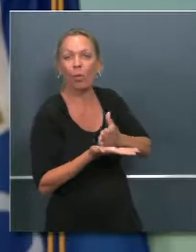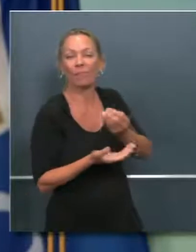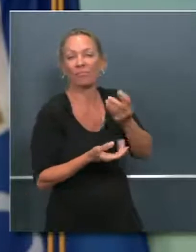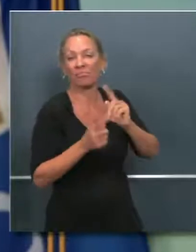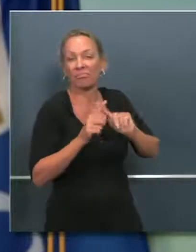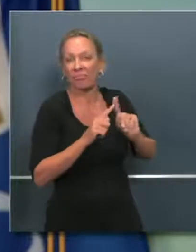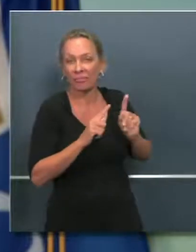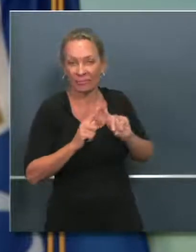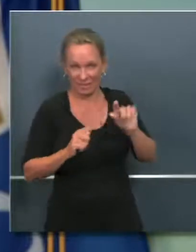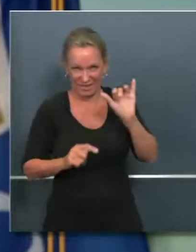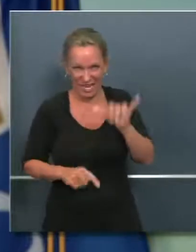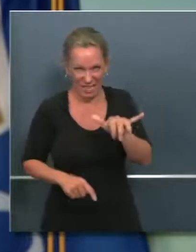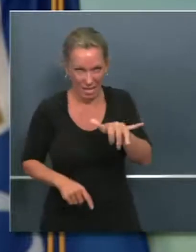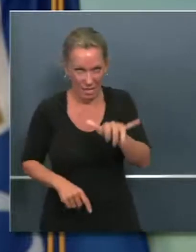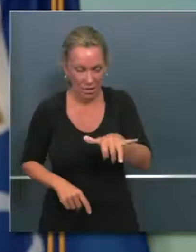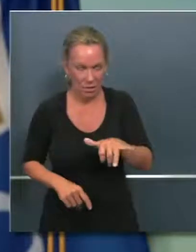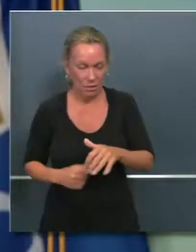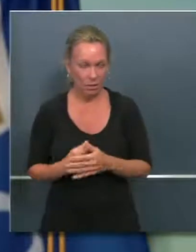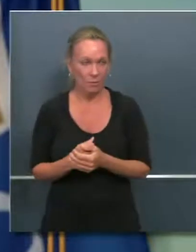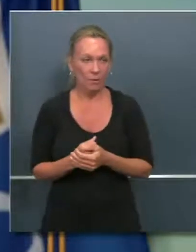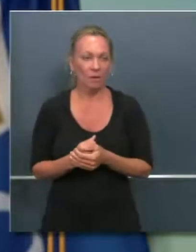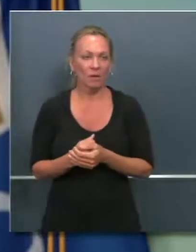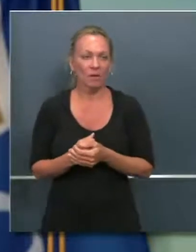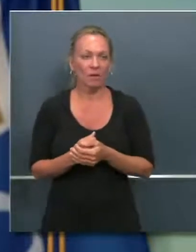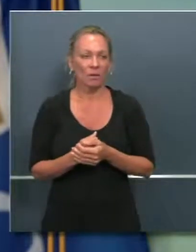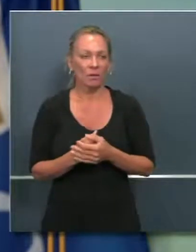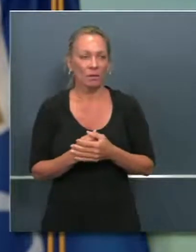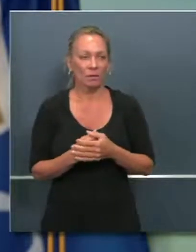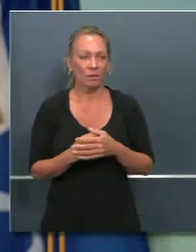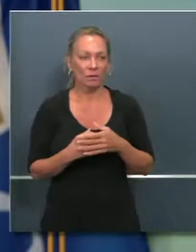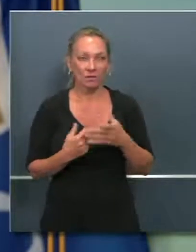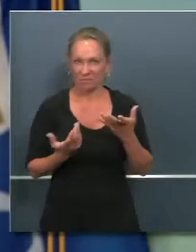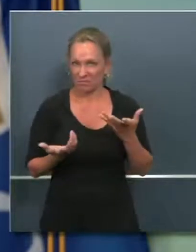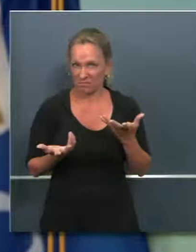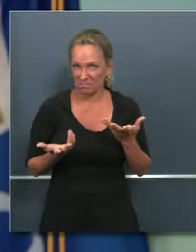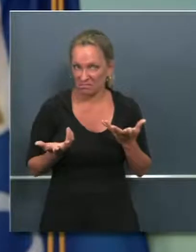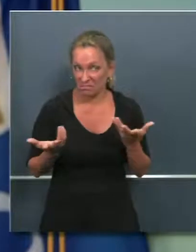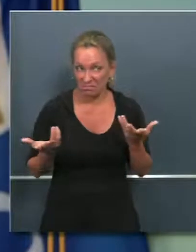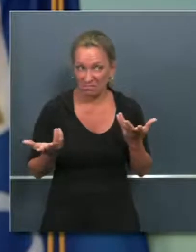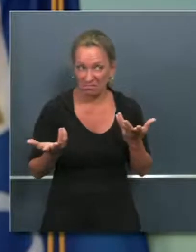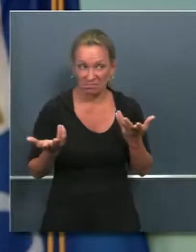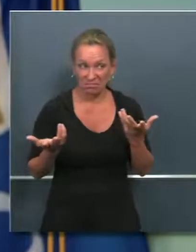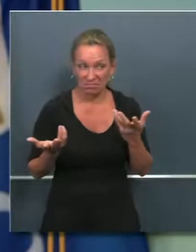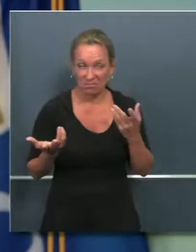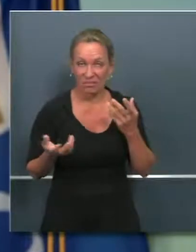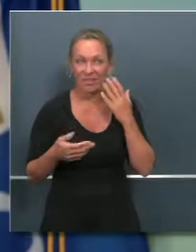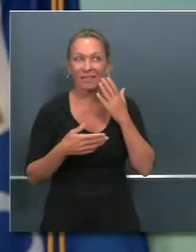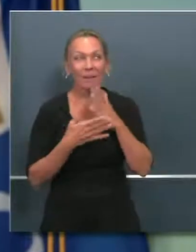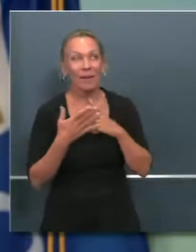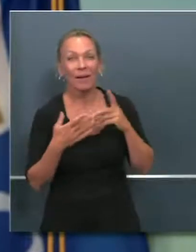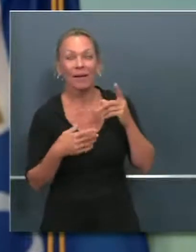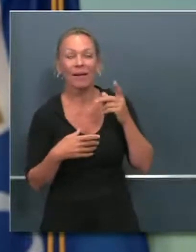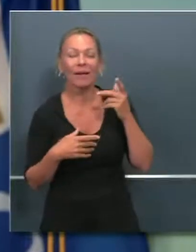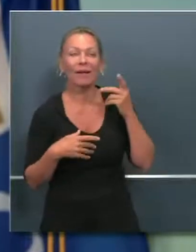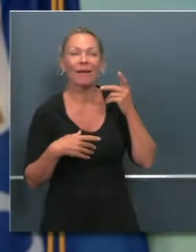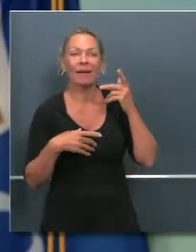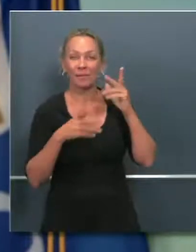extent we expect compliance and we expect better behavior and that we are committed to enforcing